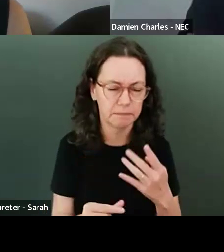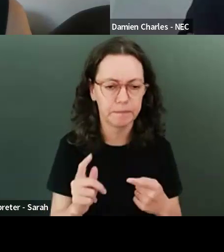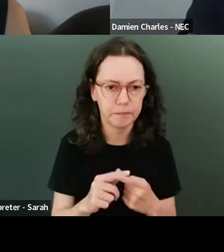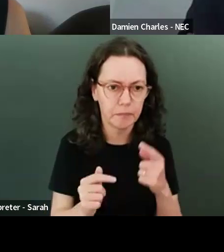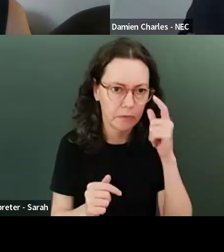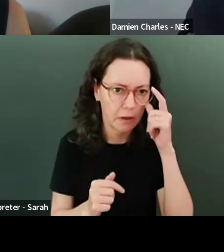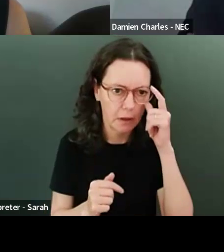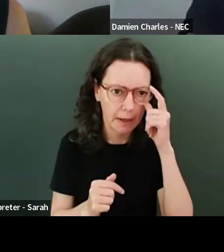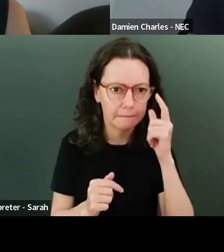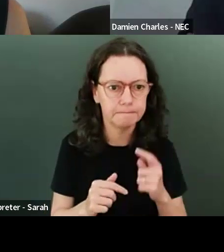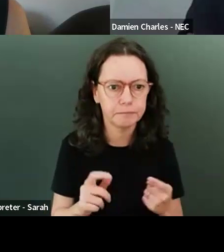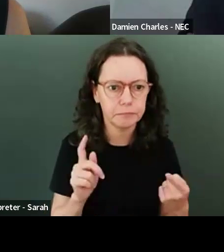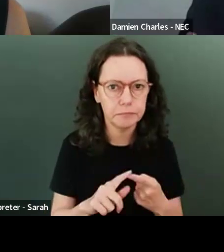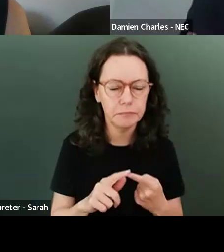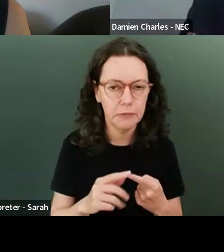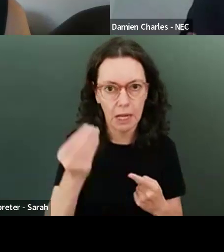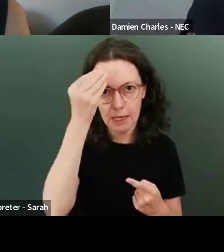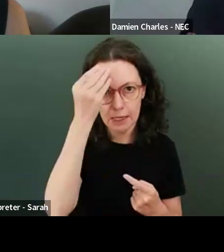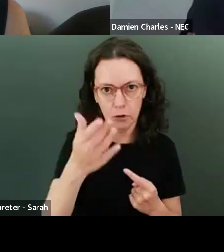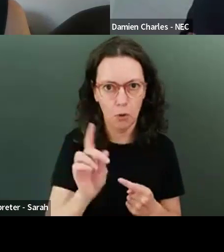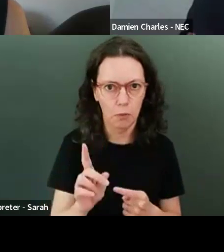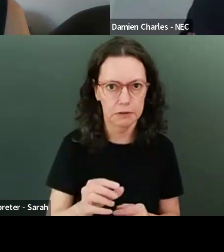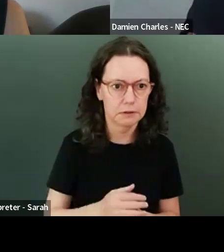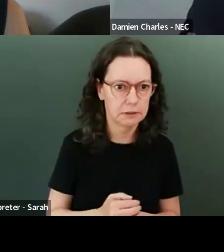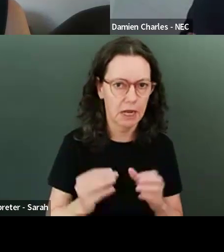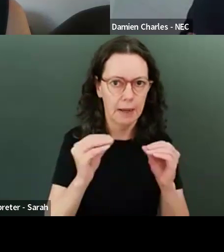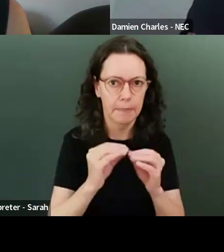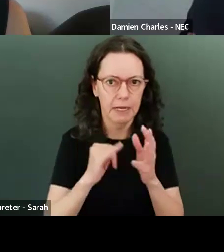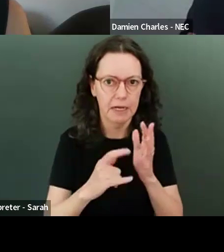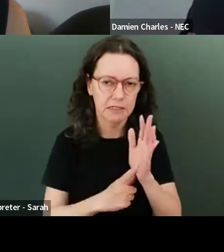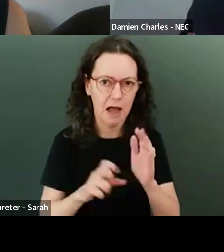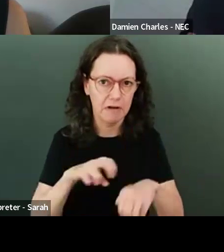mentioned